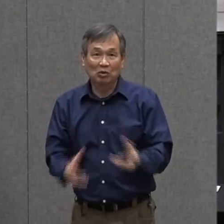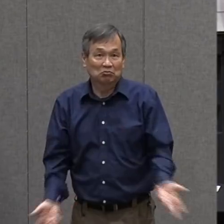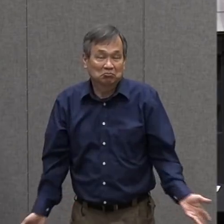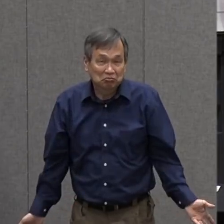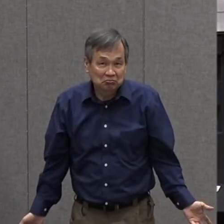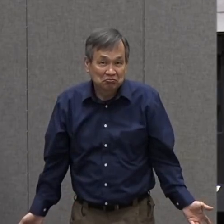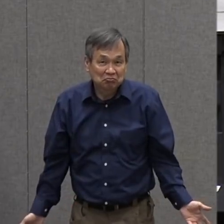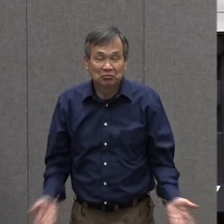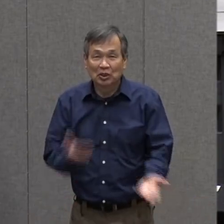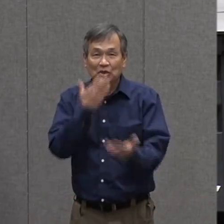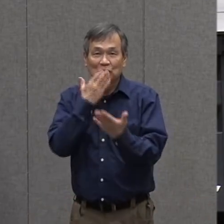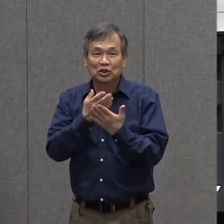Good job, all right?